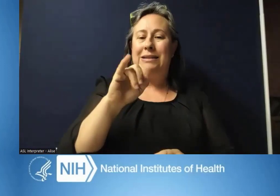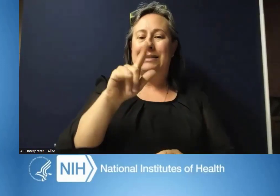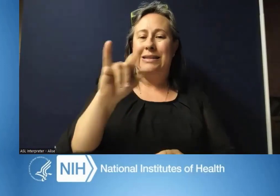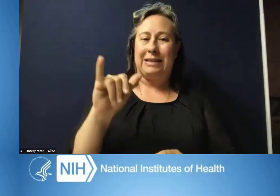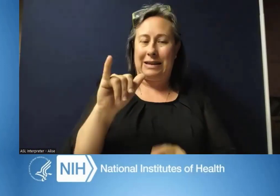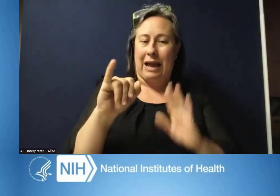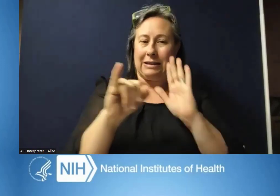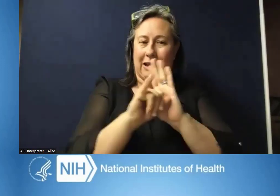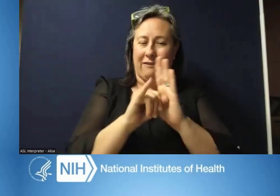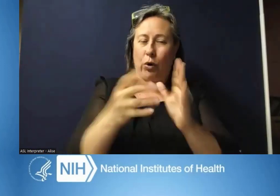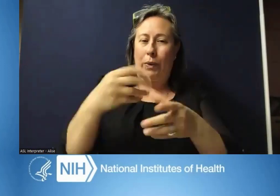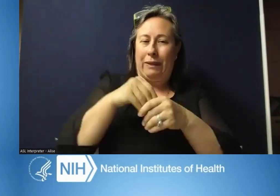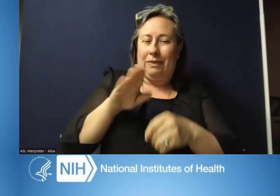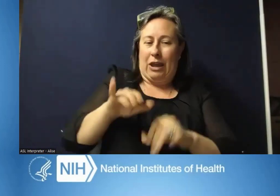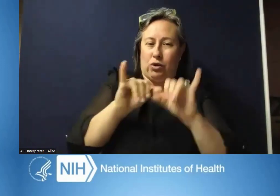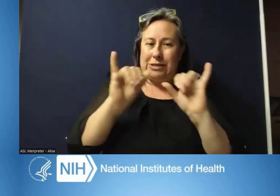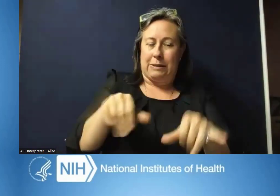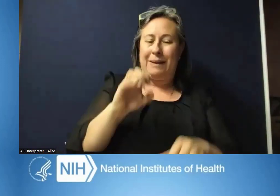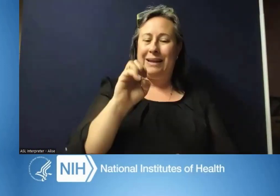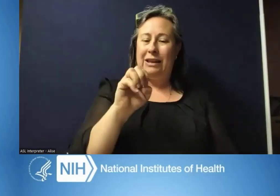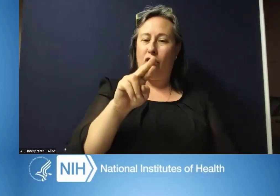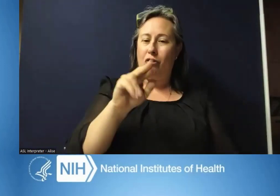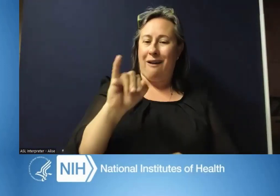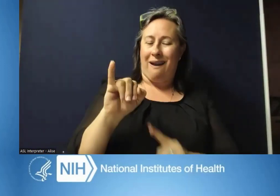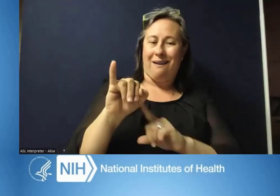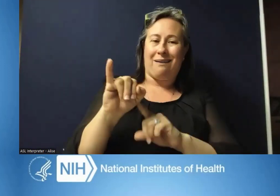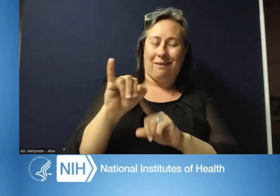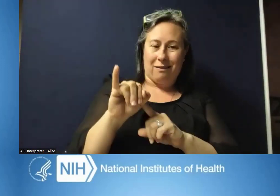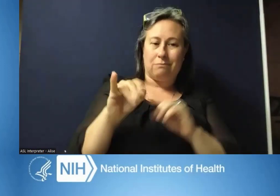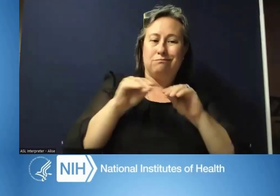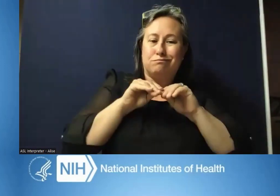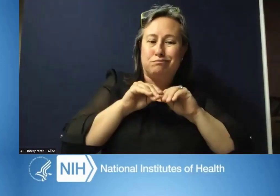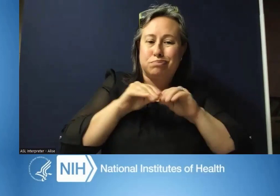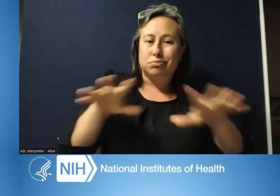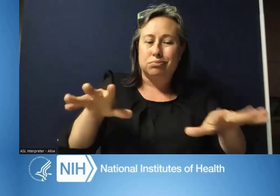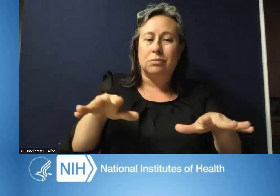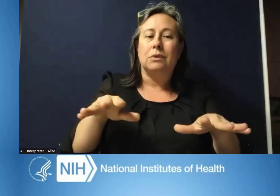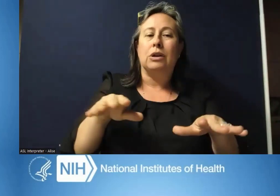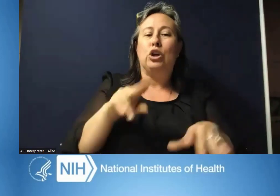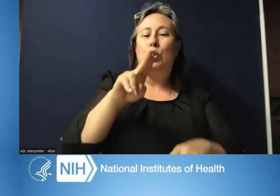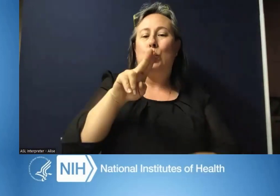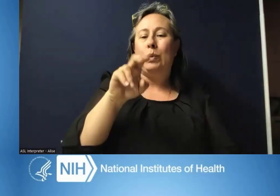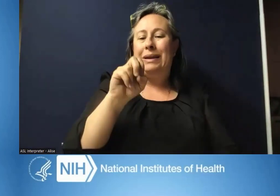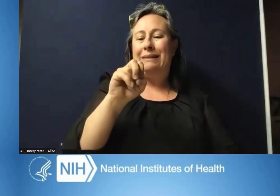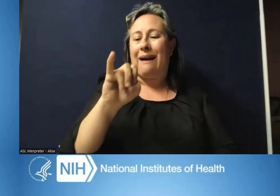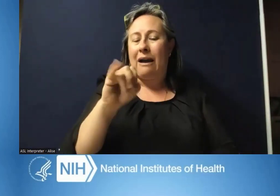and eRA is sending the UEI for all NIH FFRs,